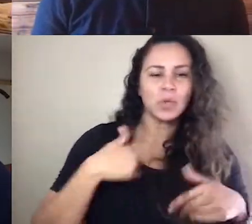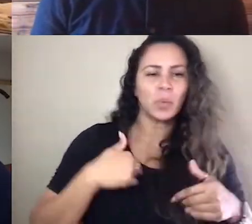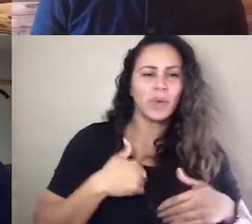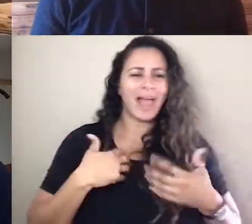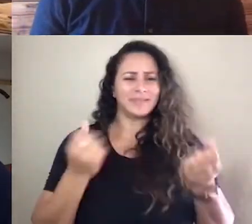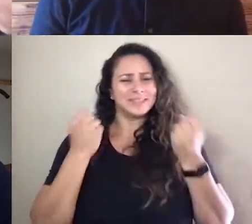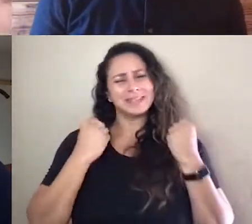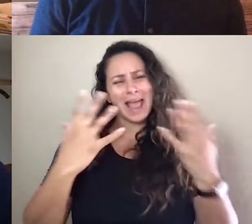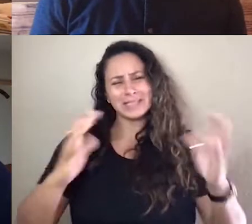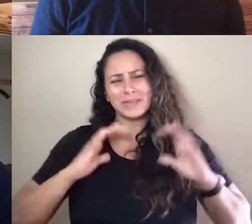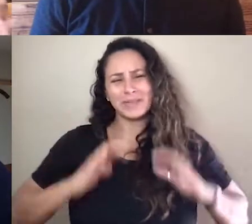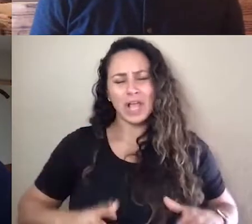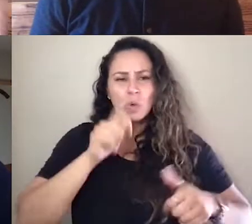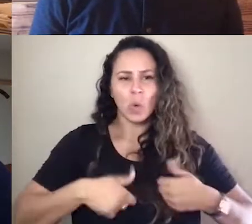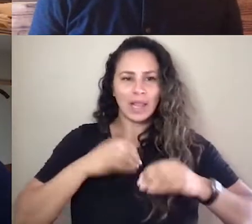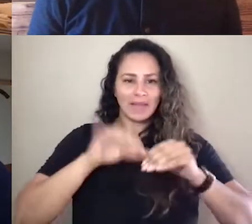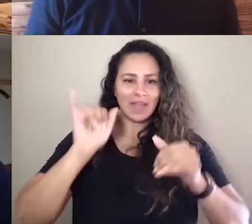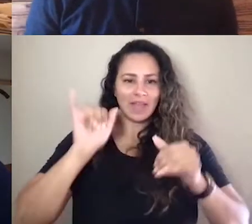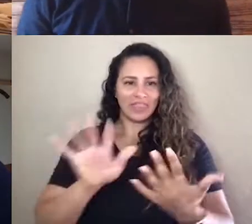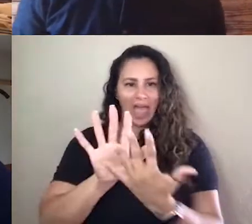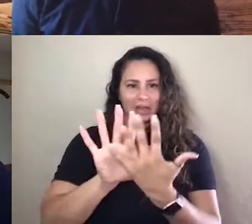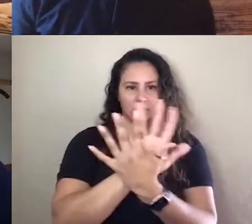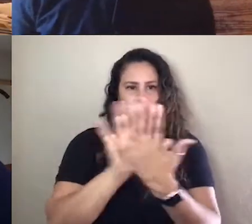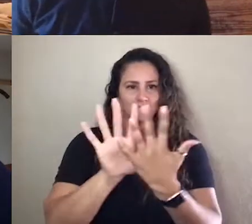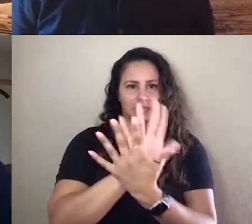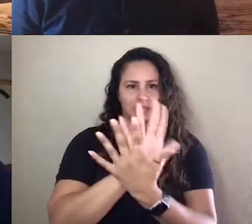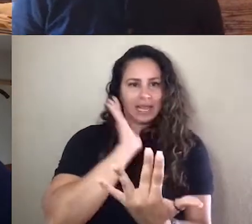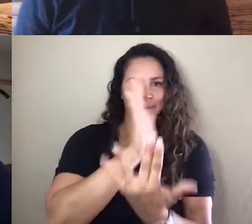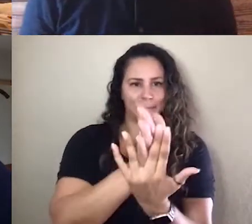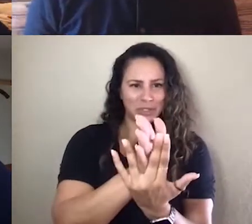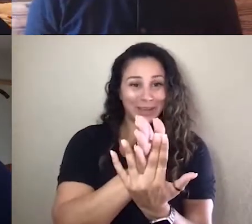CUSTOMERS THAT LIVE IN THAT FUZZY IN BETWEEN LAND.